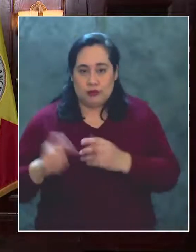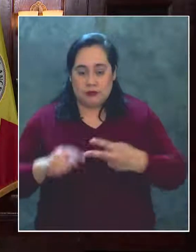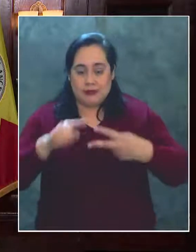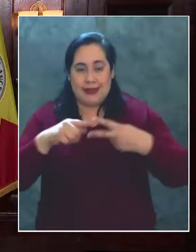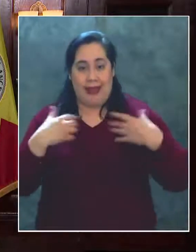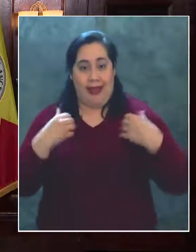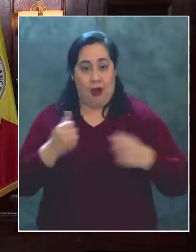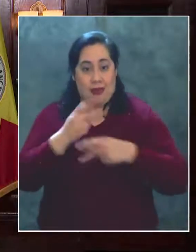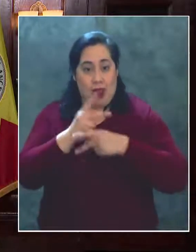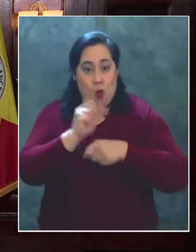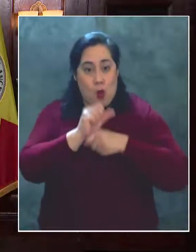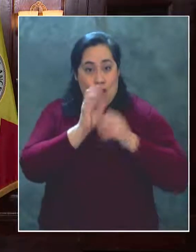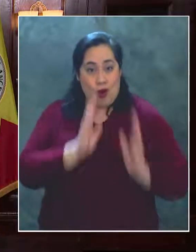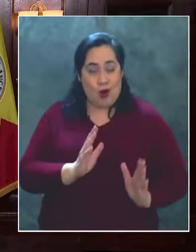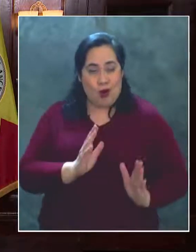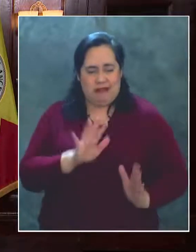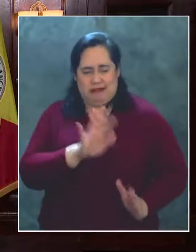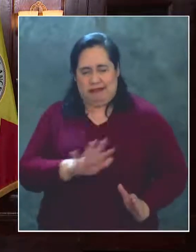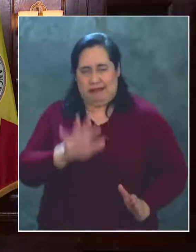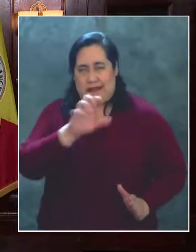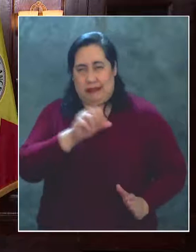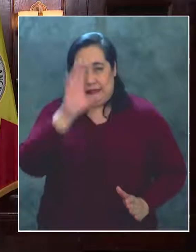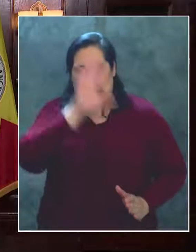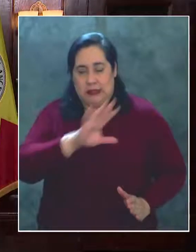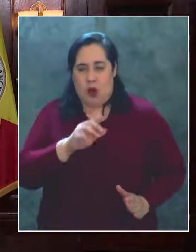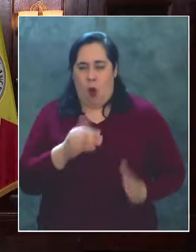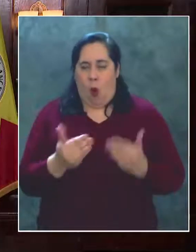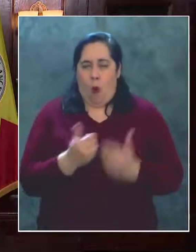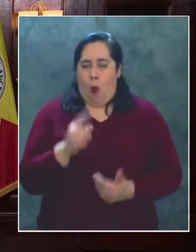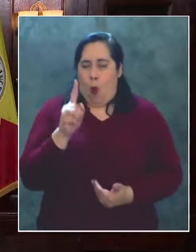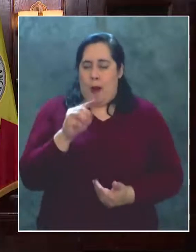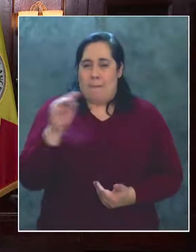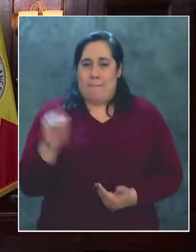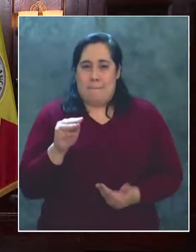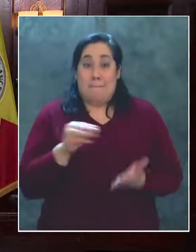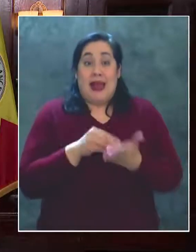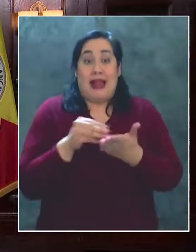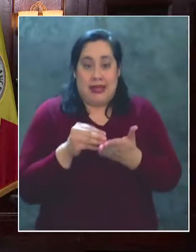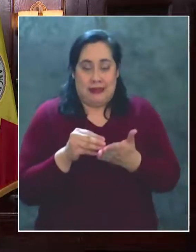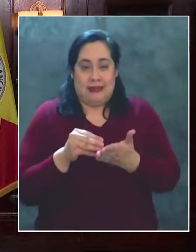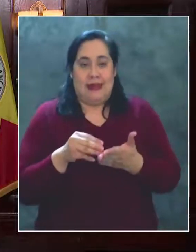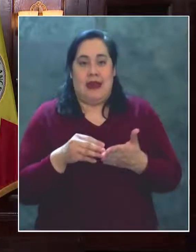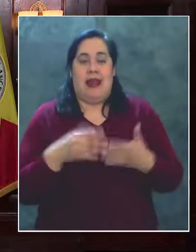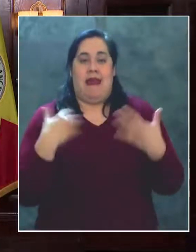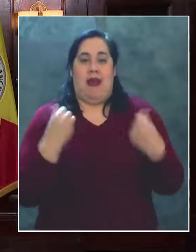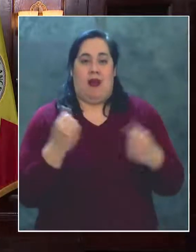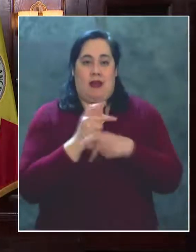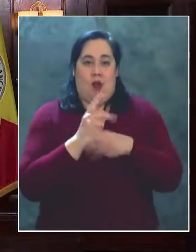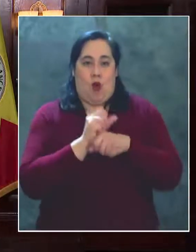GROUPS, HEALTHCARE WORKERS AND ESTIMATED TO BE ALMOST A MILLION HEALTHCARE WORKERS AND